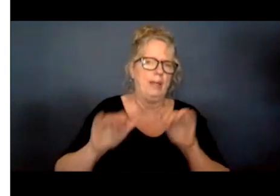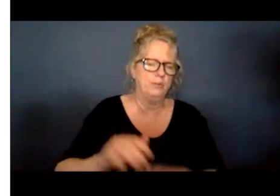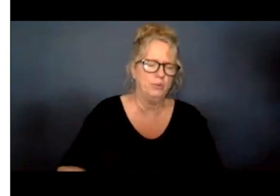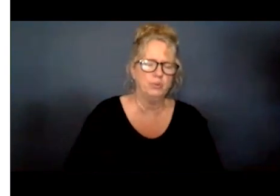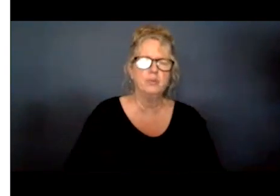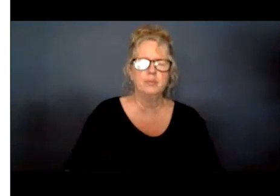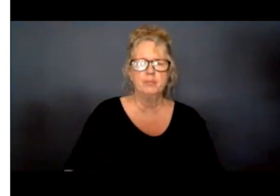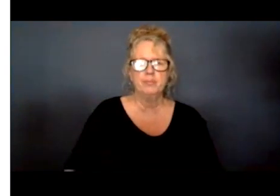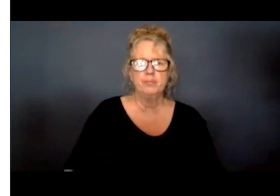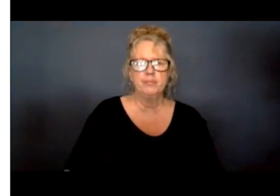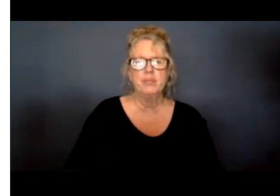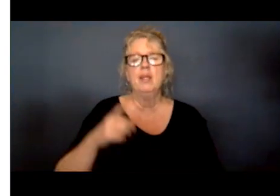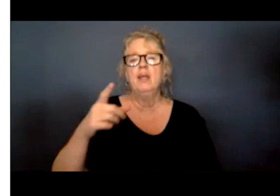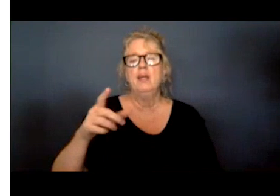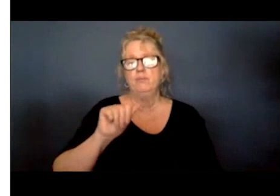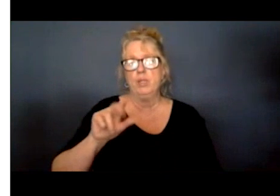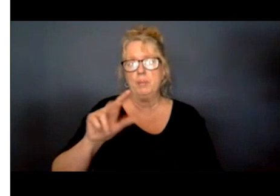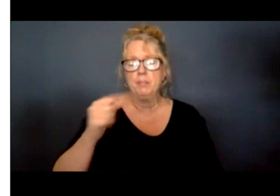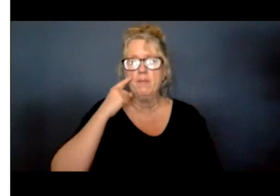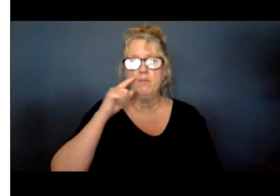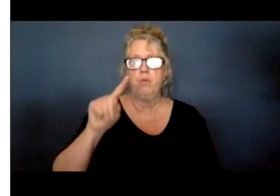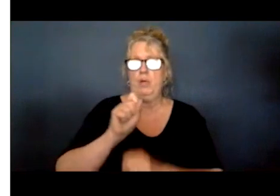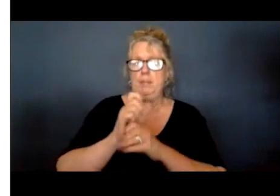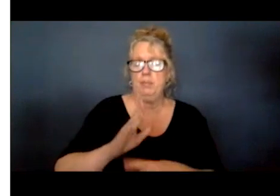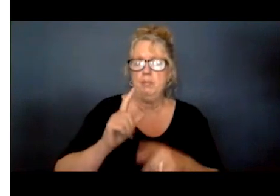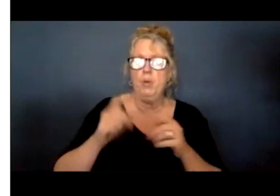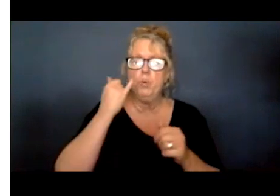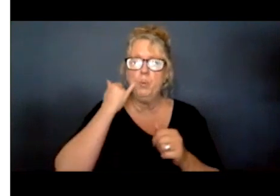Finally, assistive technologies for employees with mobility impairments include—